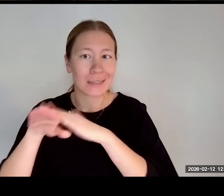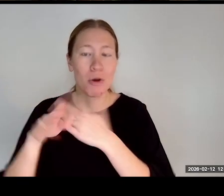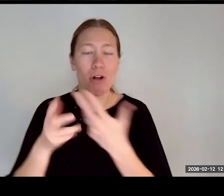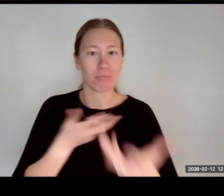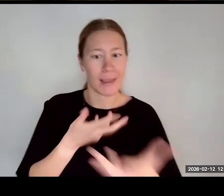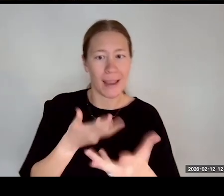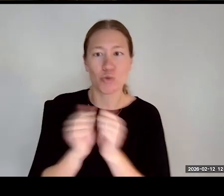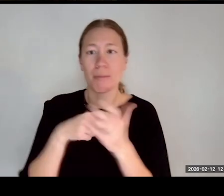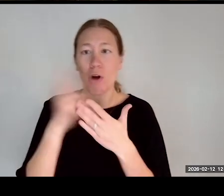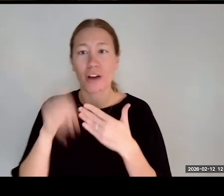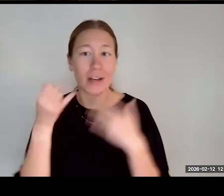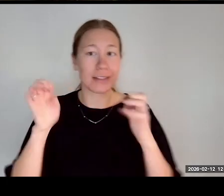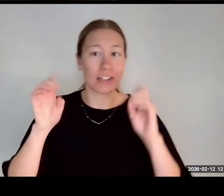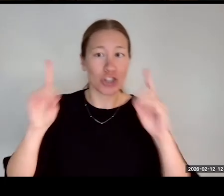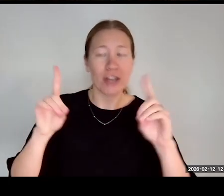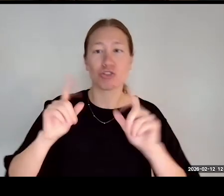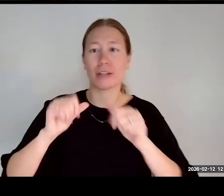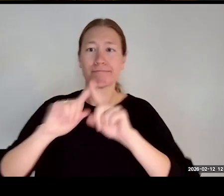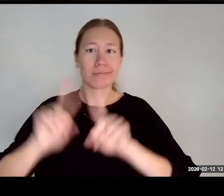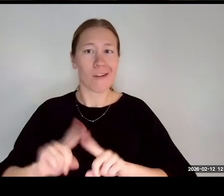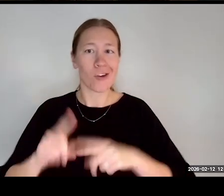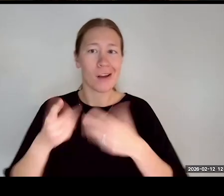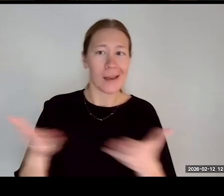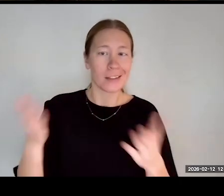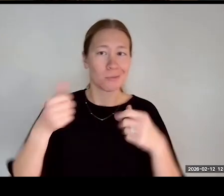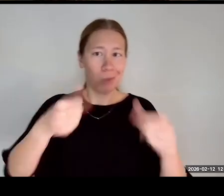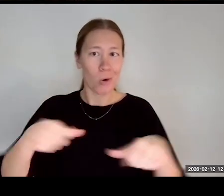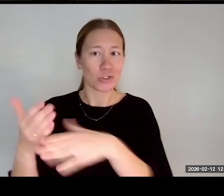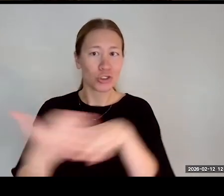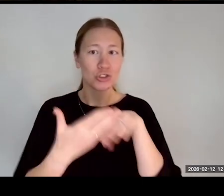and the things that we put out into the world. So it's helping us reach a wider audience.